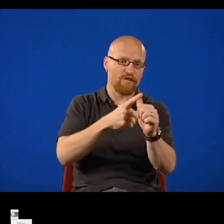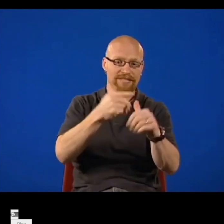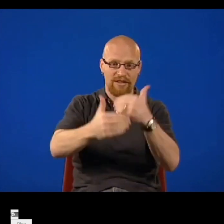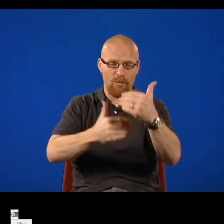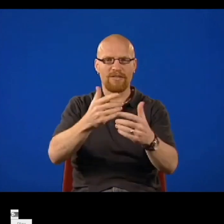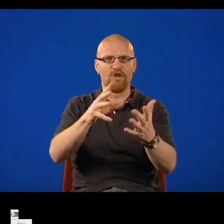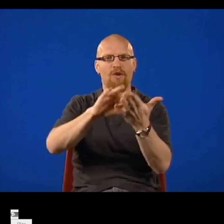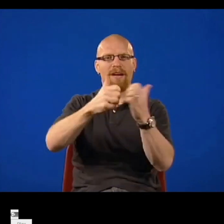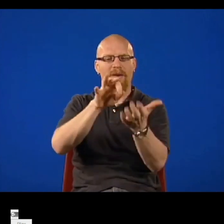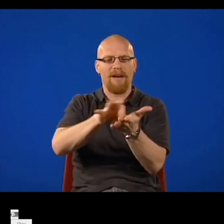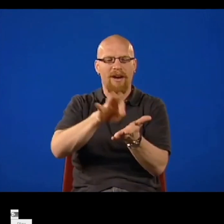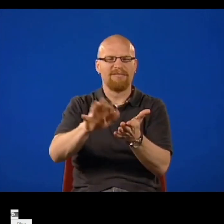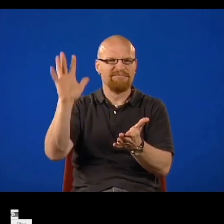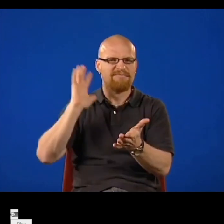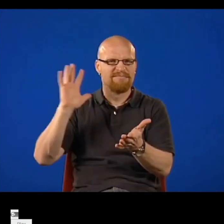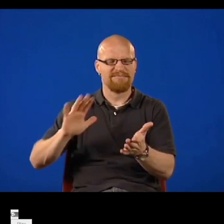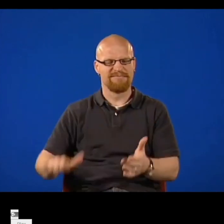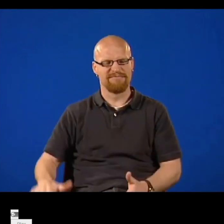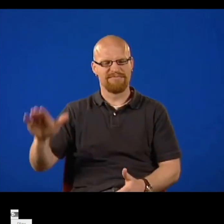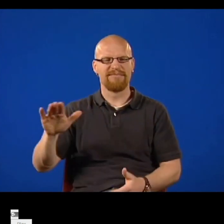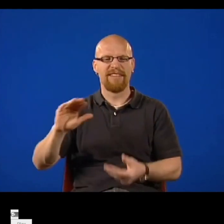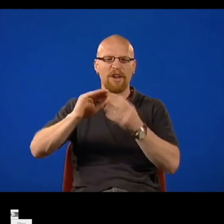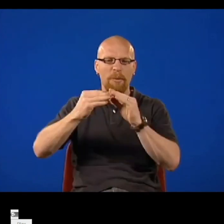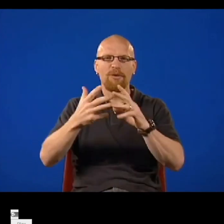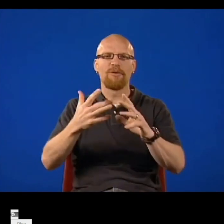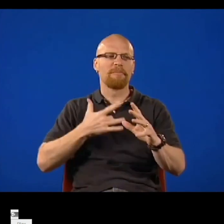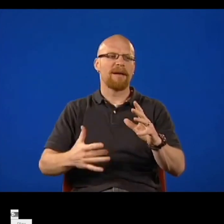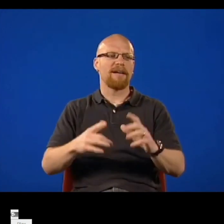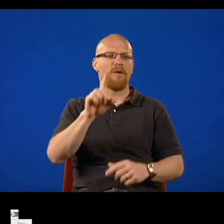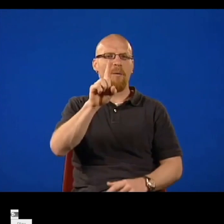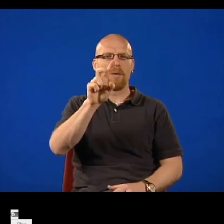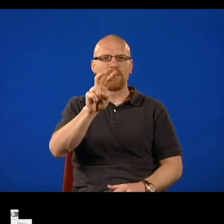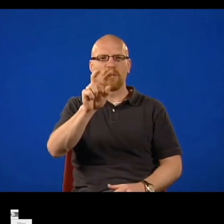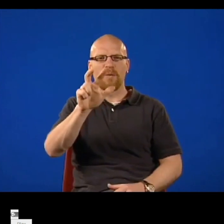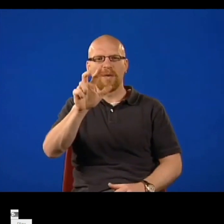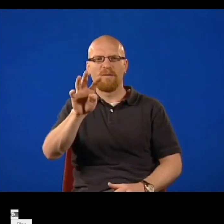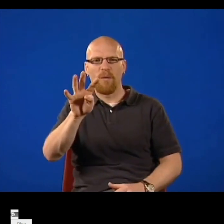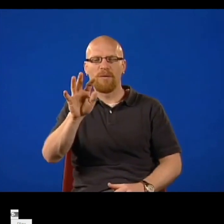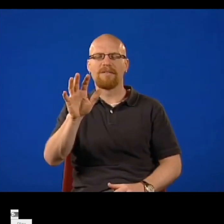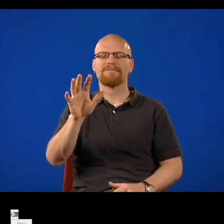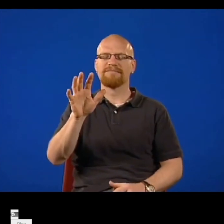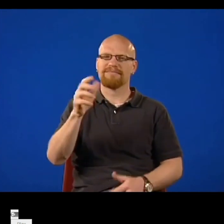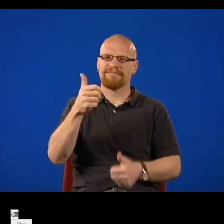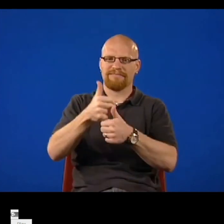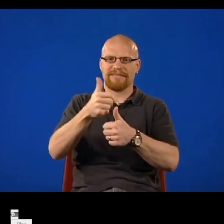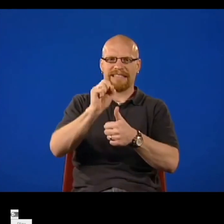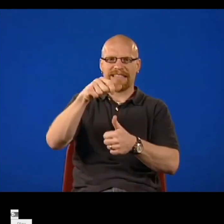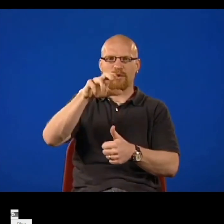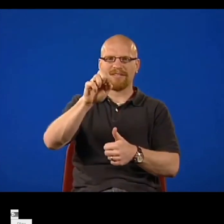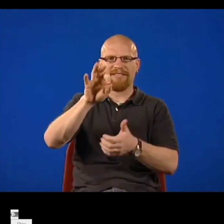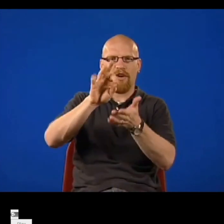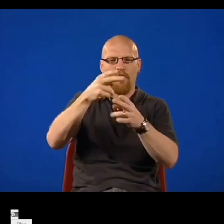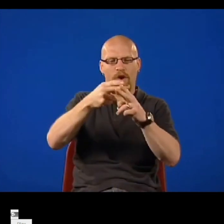we will learn is we will first learn how to count. We will learn how to count 1, 2, 3, 4 in sequence. That